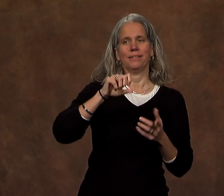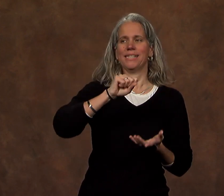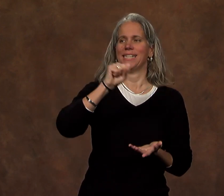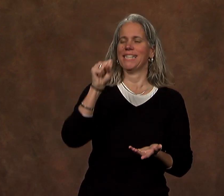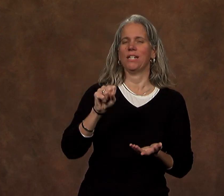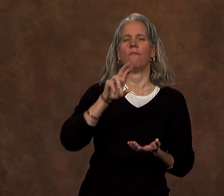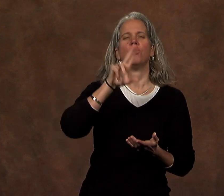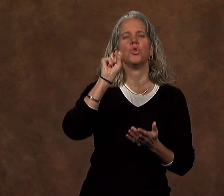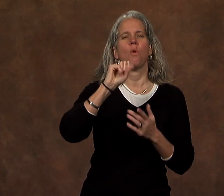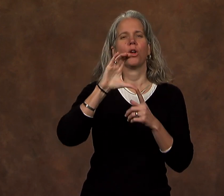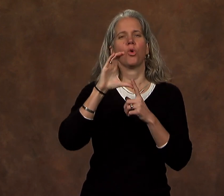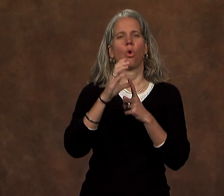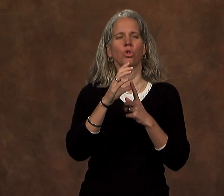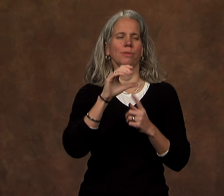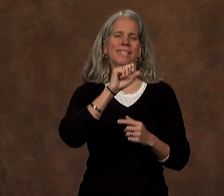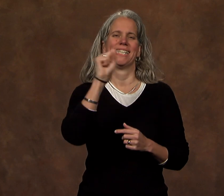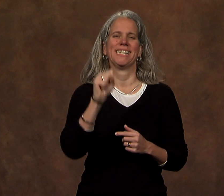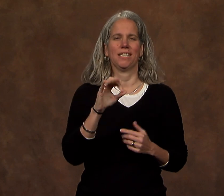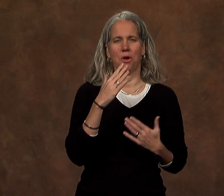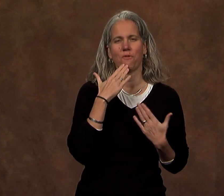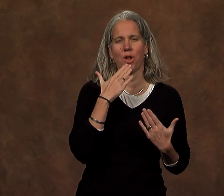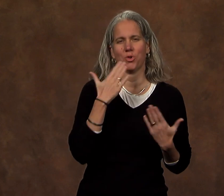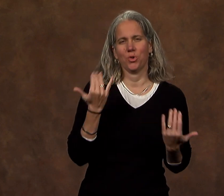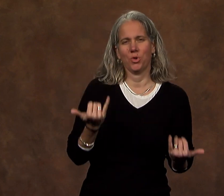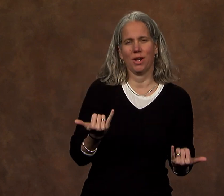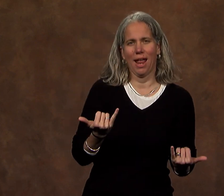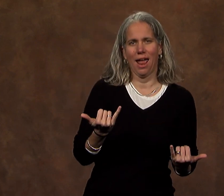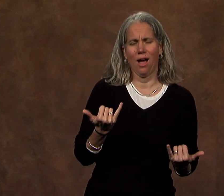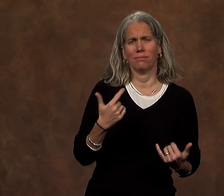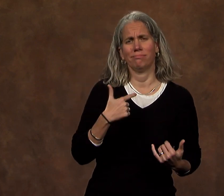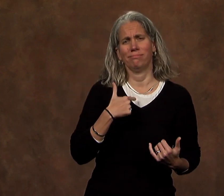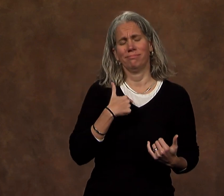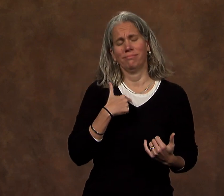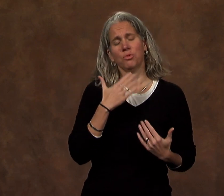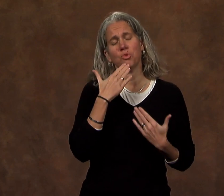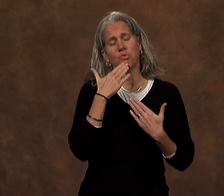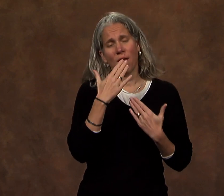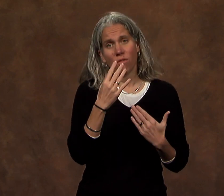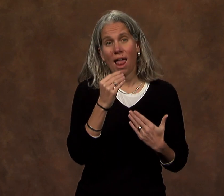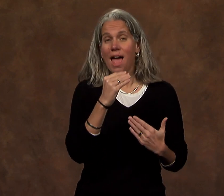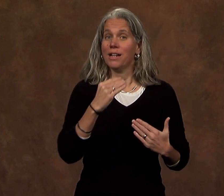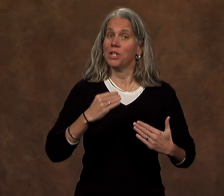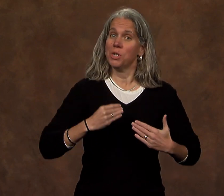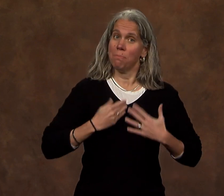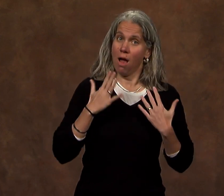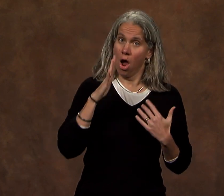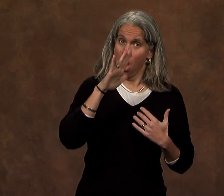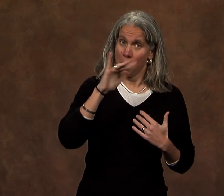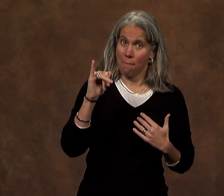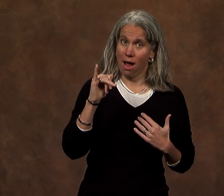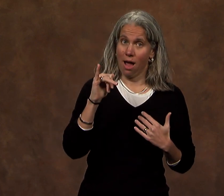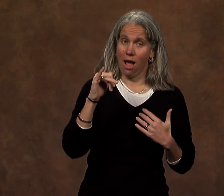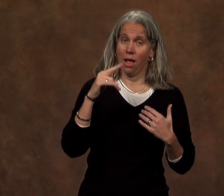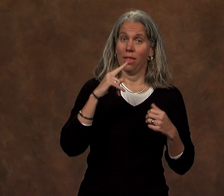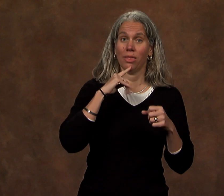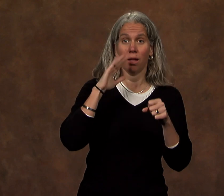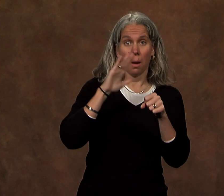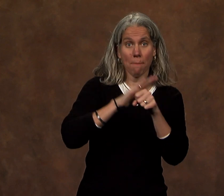During what is often referred to as a season of gratitude within United States culture, I am inspired by, and deeply grateful for,